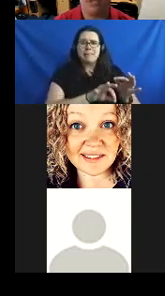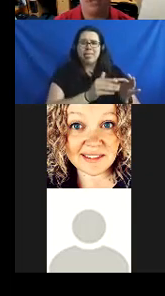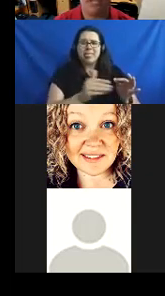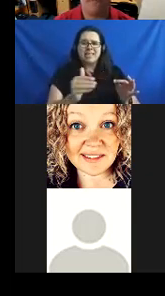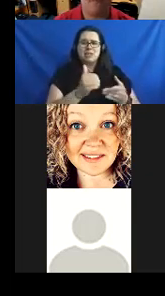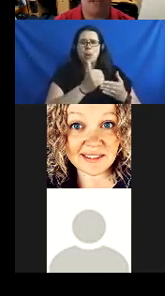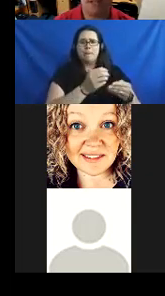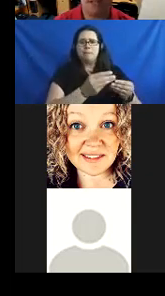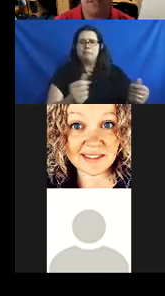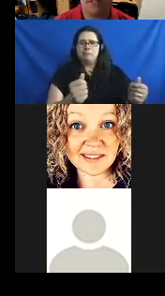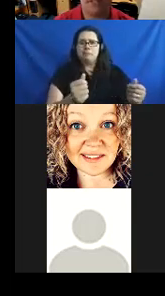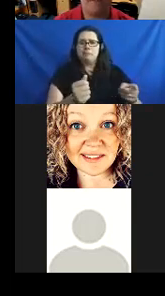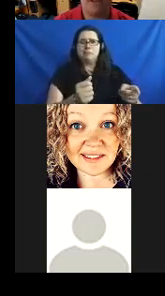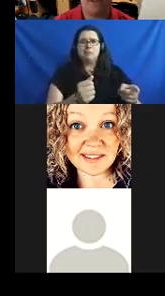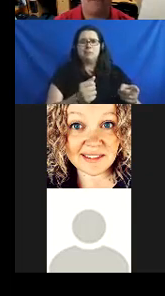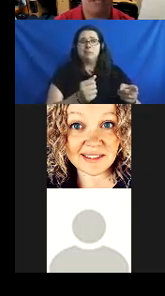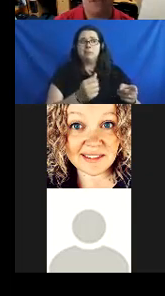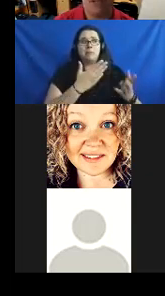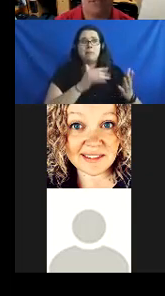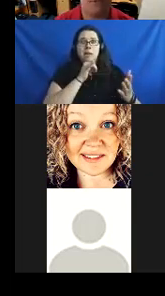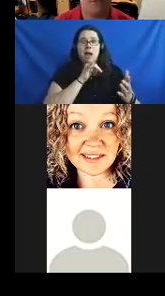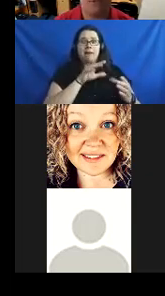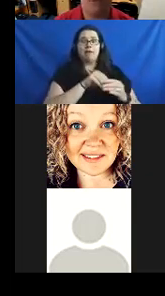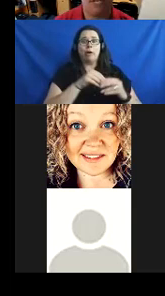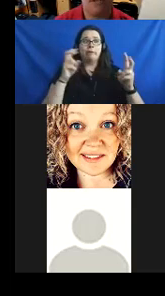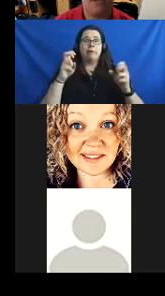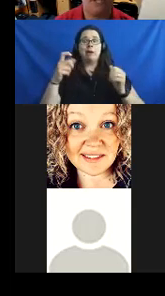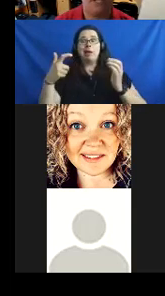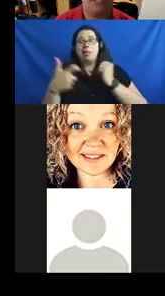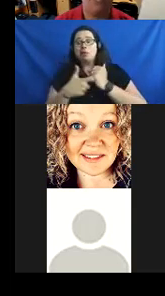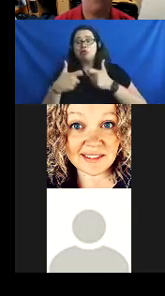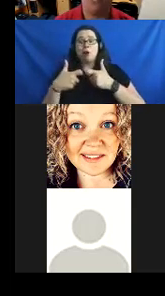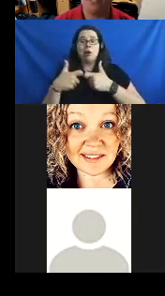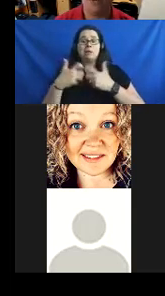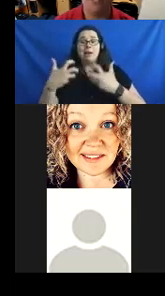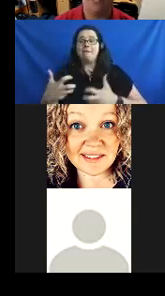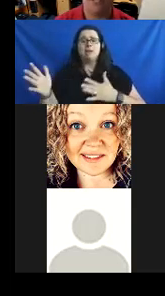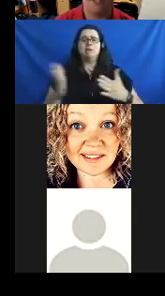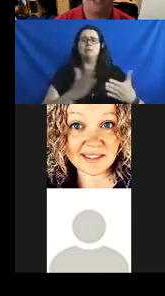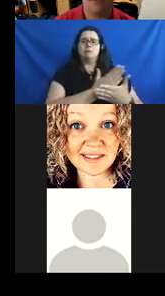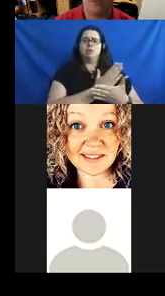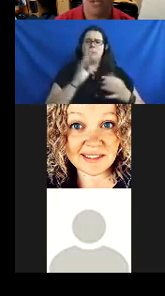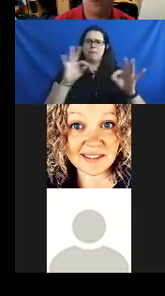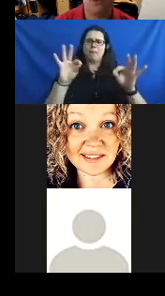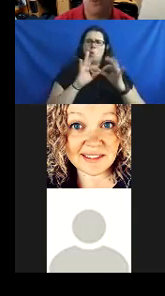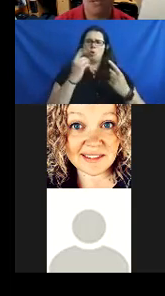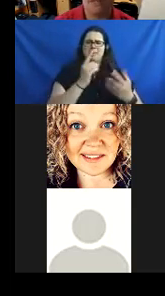NOT NECESSARILY INVOLVE ELECTRONICS OR TECHNOLOGY, SO IT IS IMPORTANT TO CONSIDER SOME LOW TECH OR NO TECH